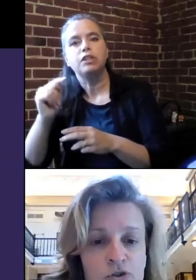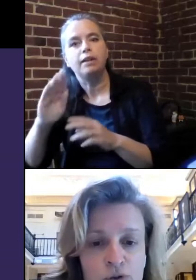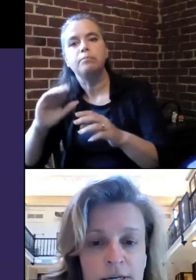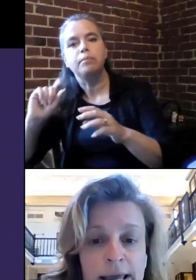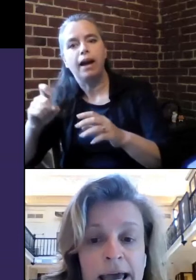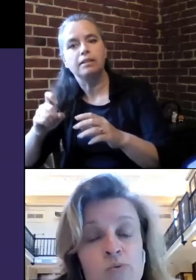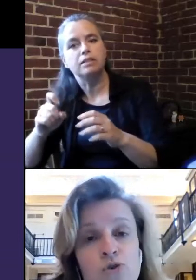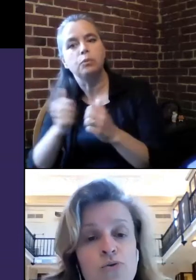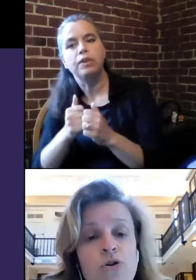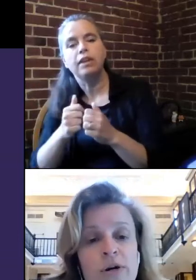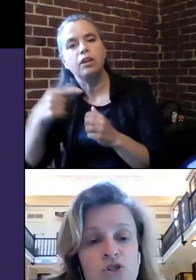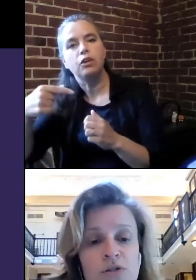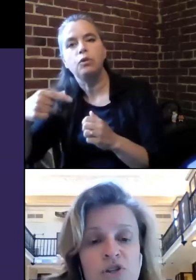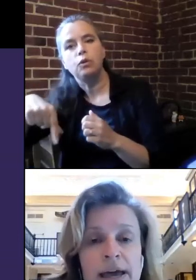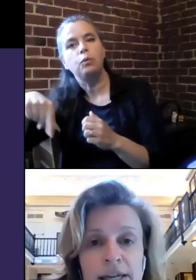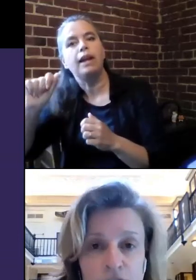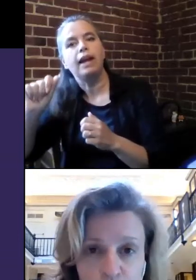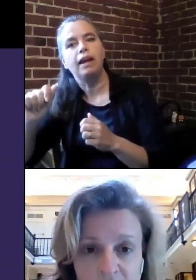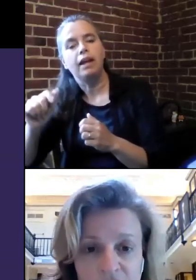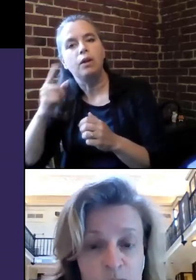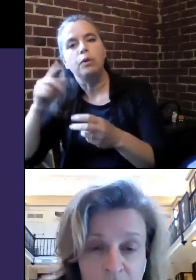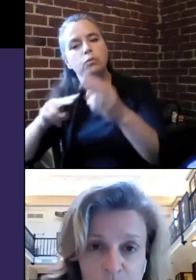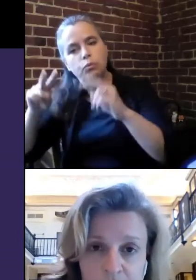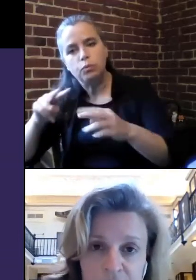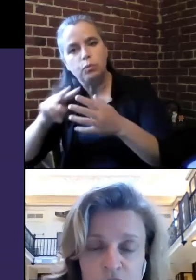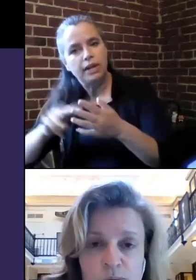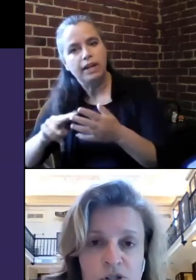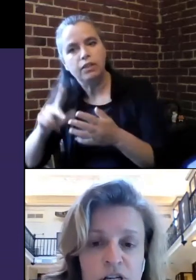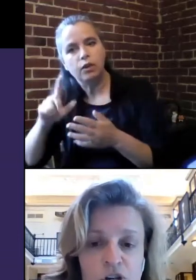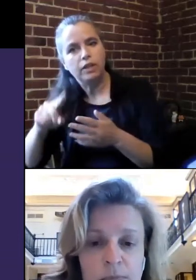And we'll sort through your questions and get to as many of them as possible at the end of the presentation.